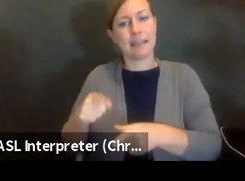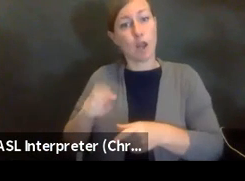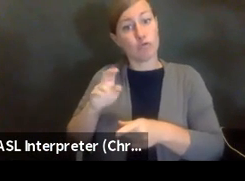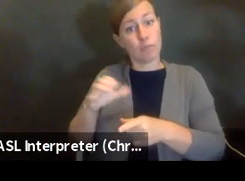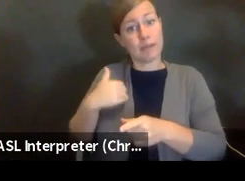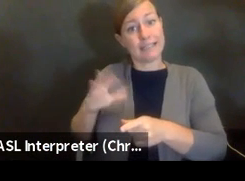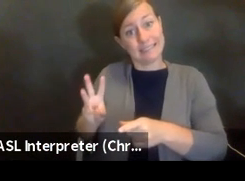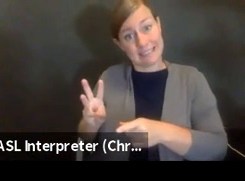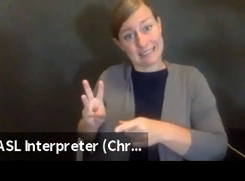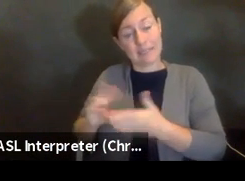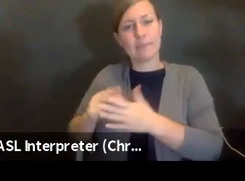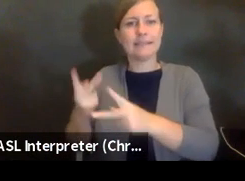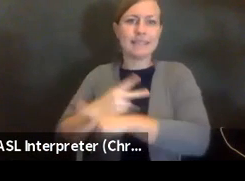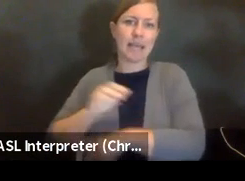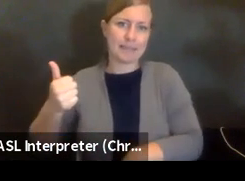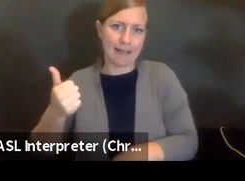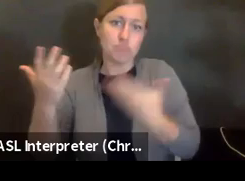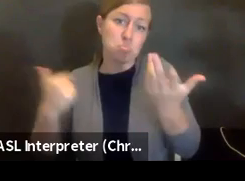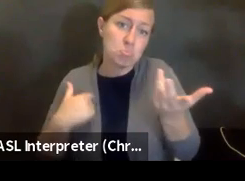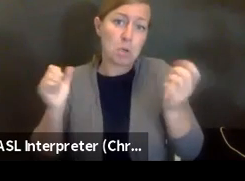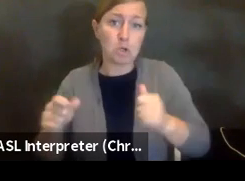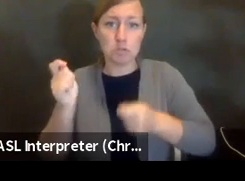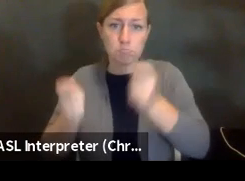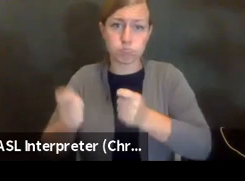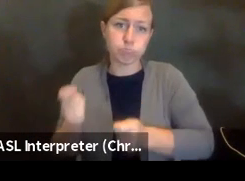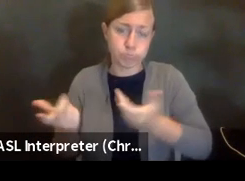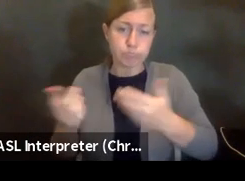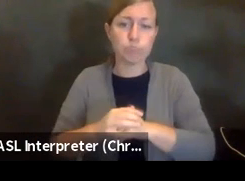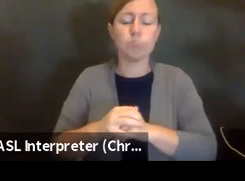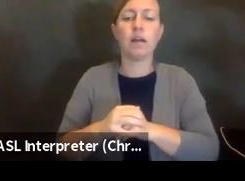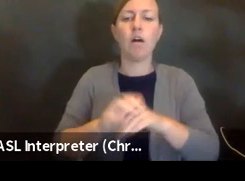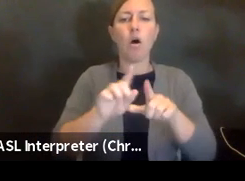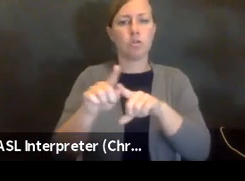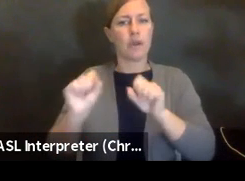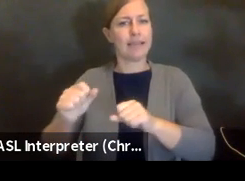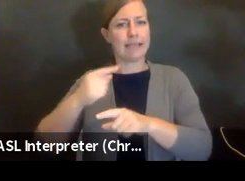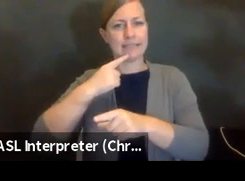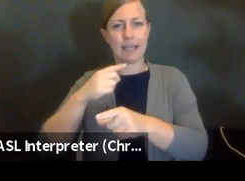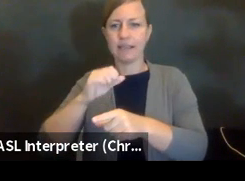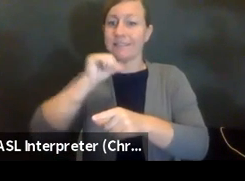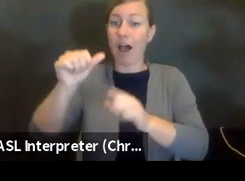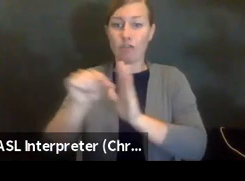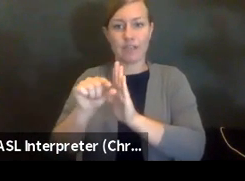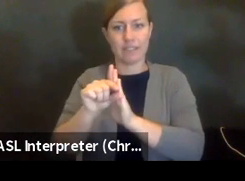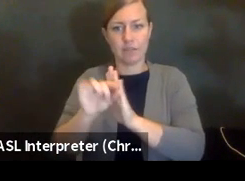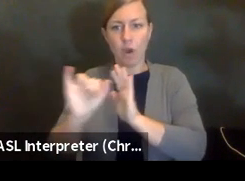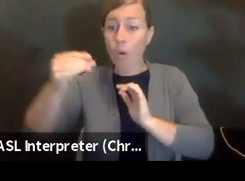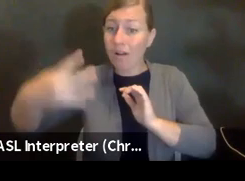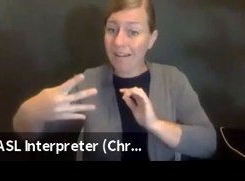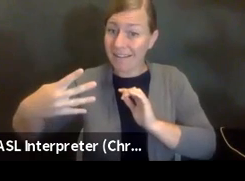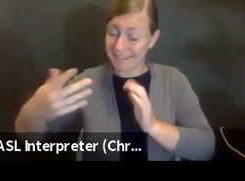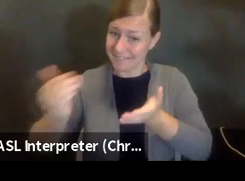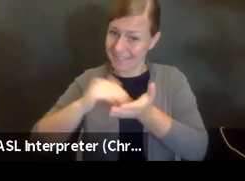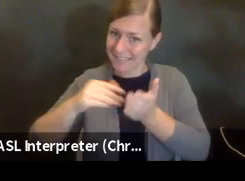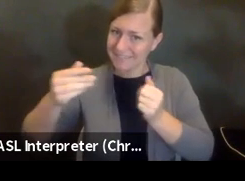Katherine Livick - ESD 112: criteria. I can do that anyway I want. And I can also make it an ungraded assignment. Oh look, my little drop down came back to where it was supposed to be. That's good.